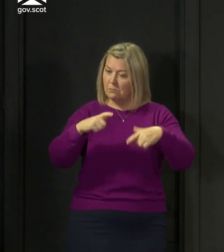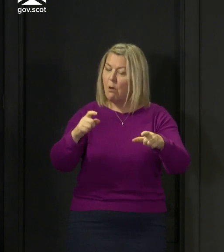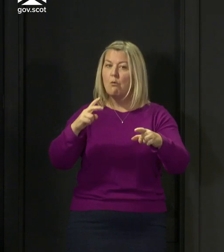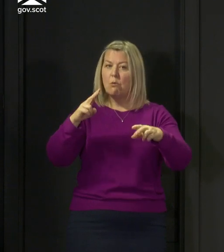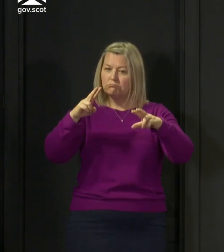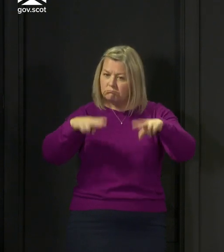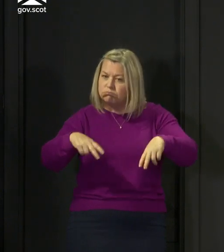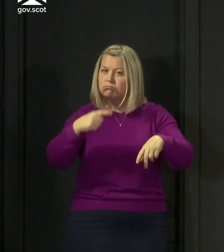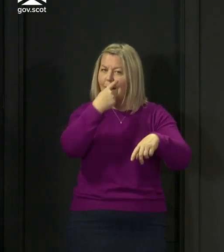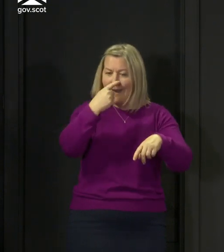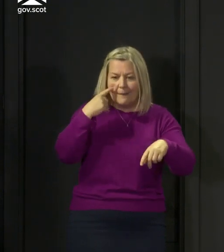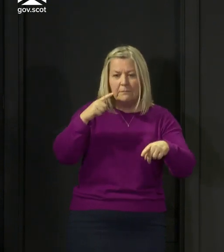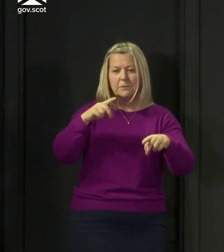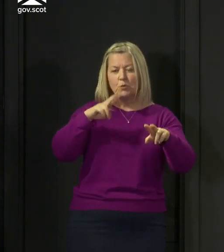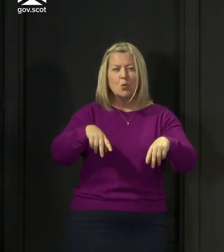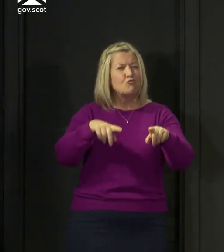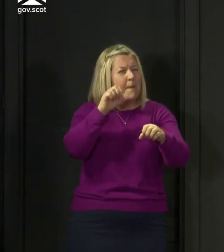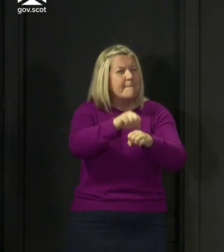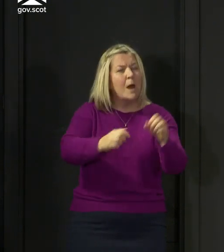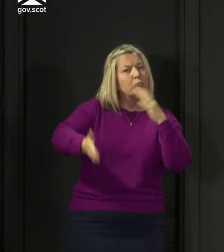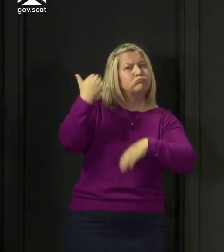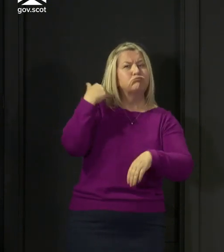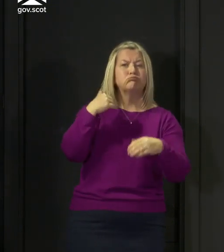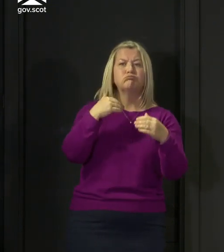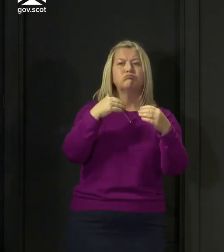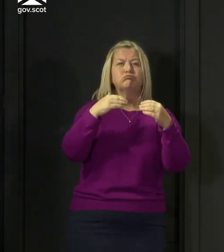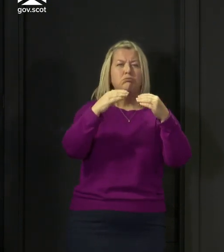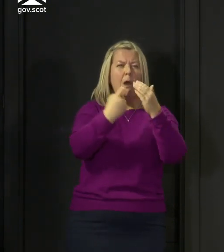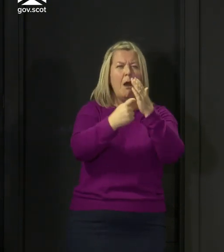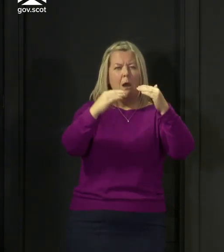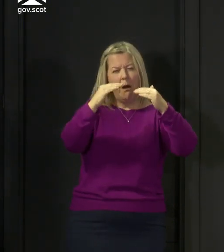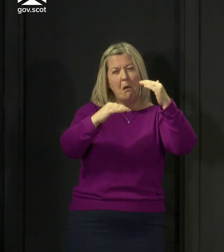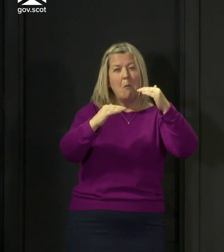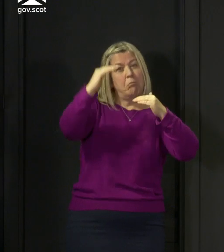the start of this, the R number was probably well in excess of three, so it has come down.